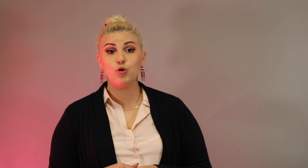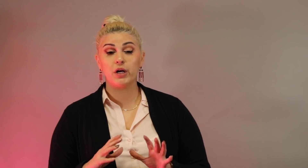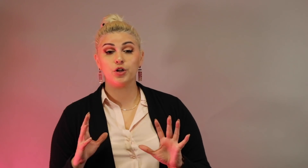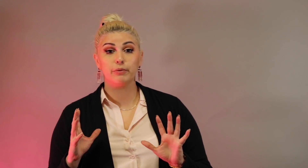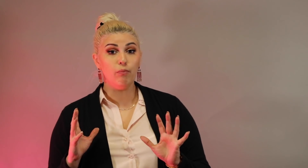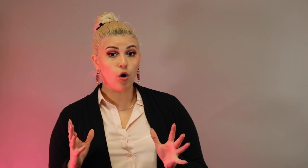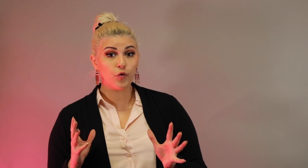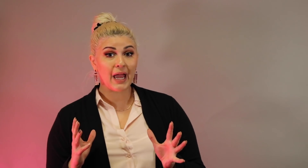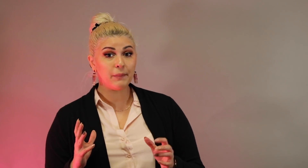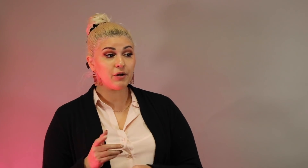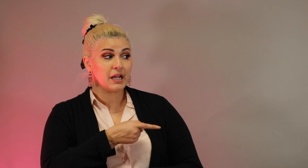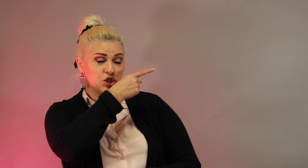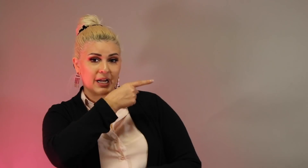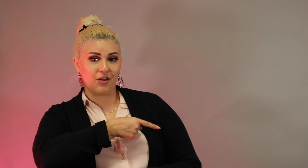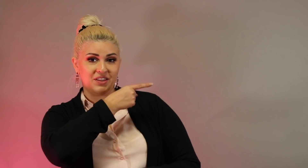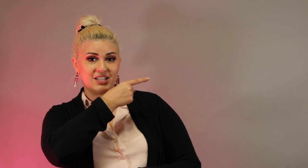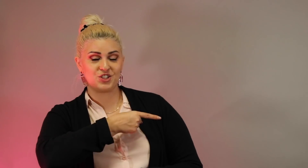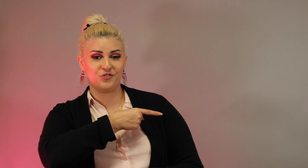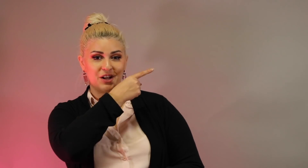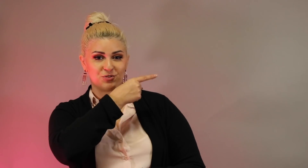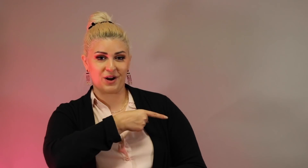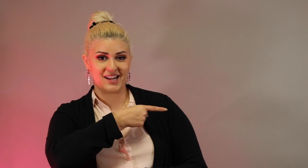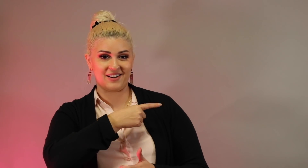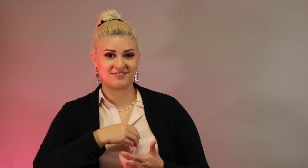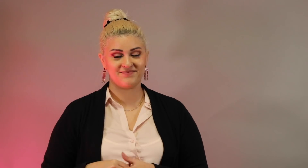If you want to learn more vocabulary check out these two videos right here.